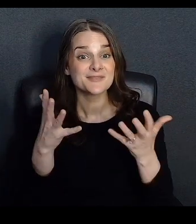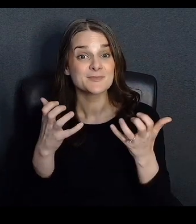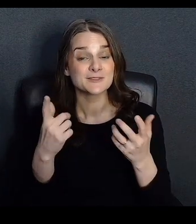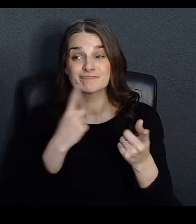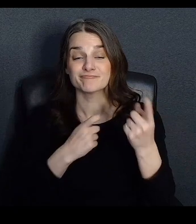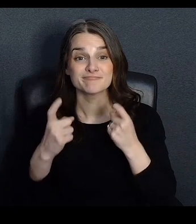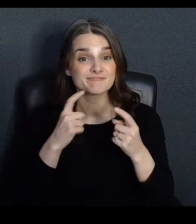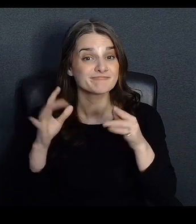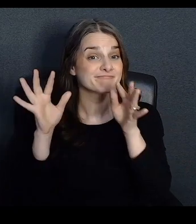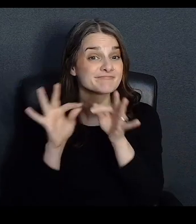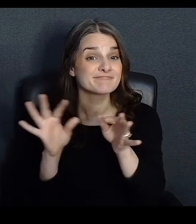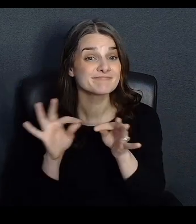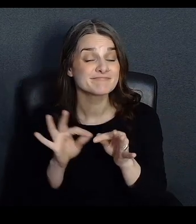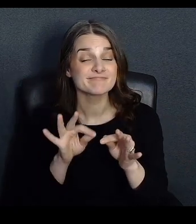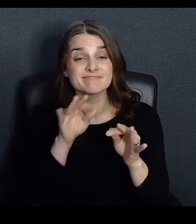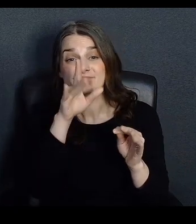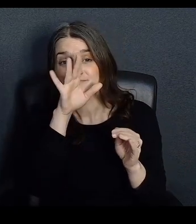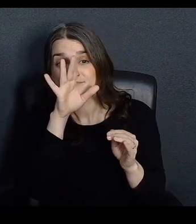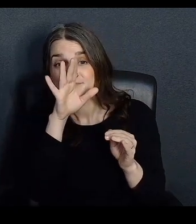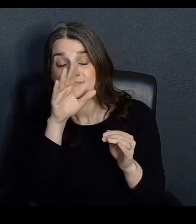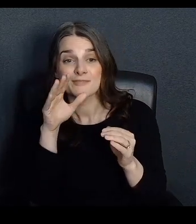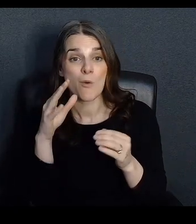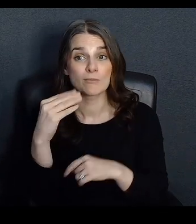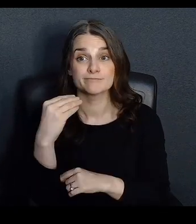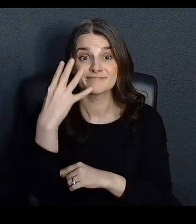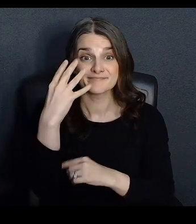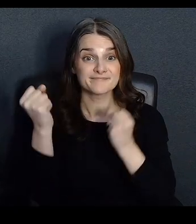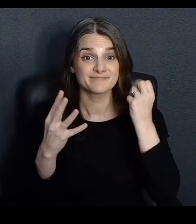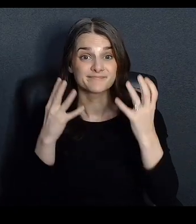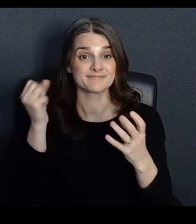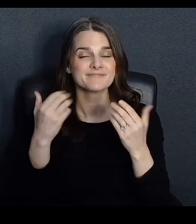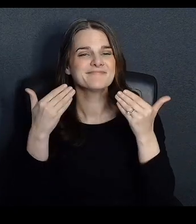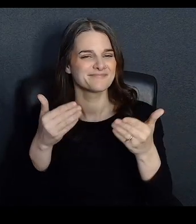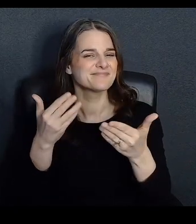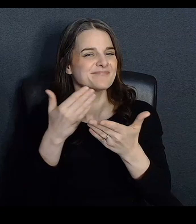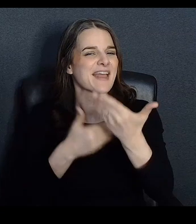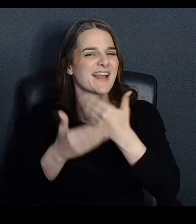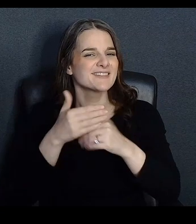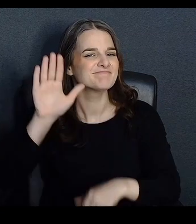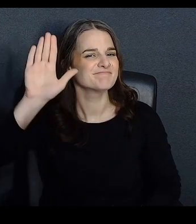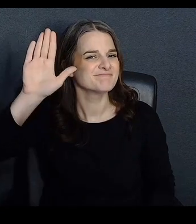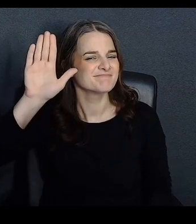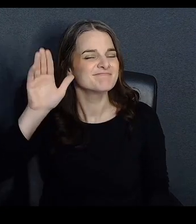If anyone would like to ask a question, or make a comment out loud, or through video, please feel free to raise your hand to do that as well.